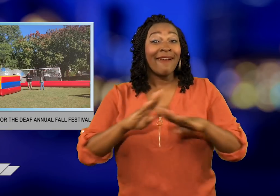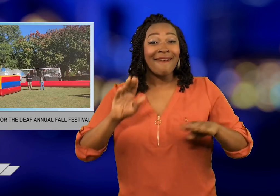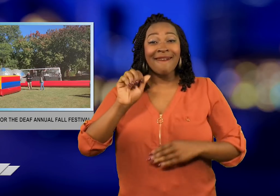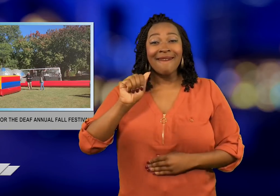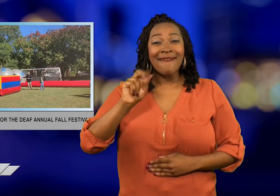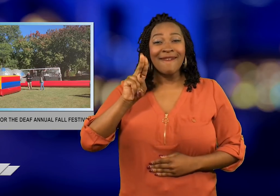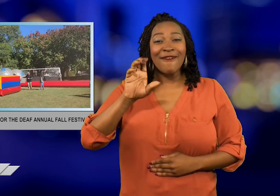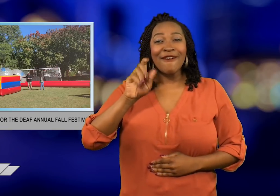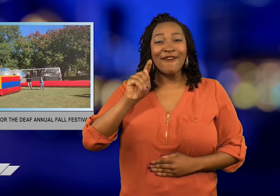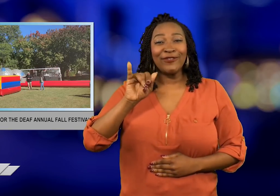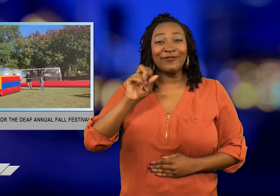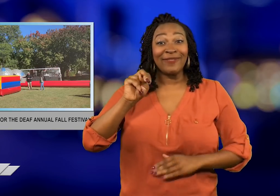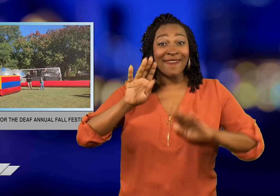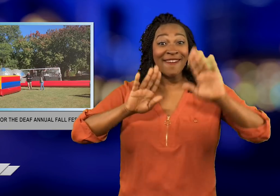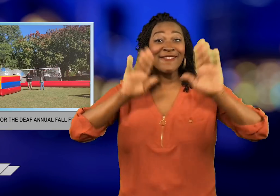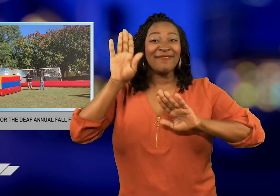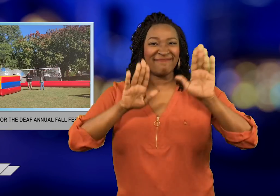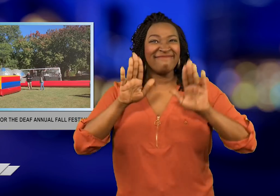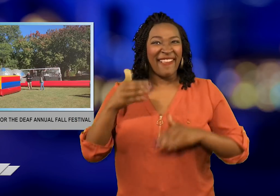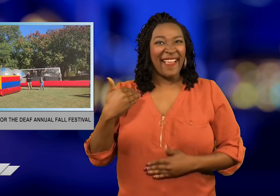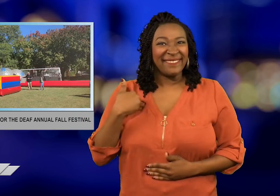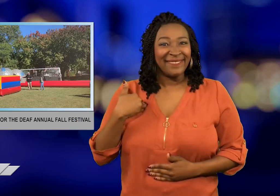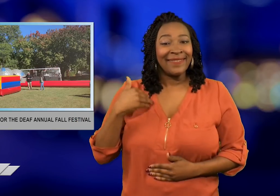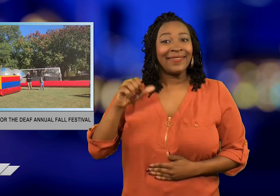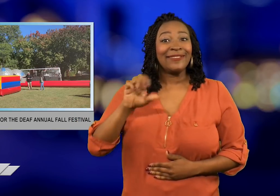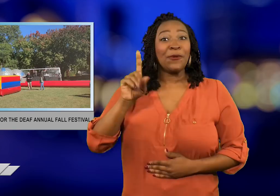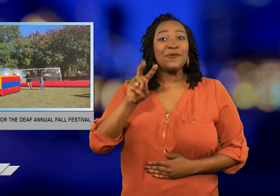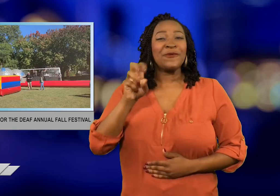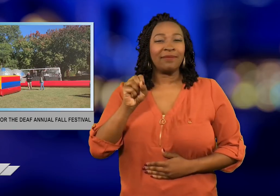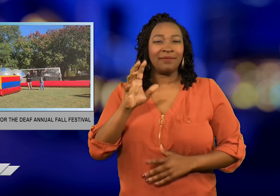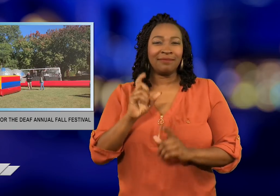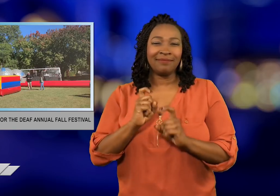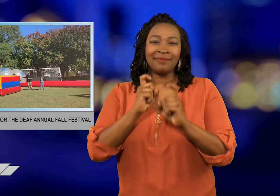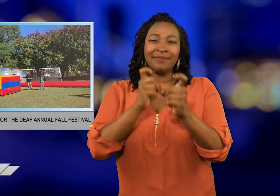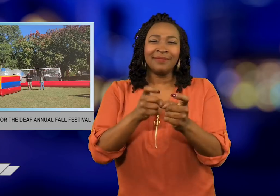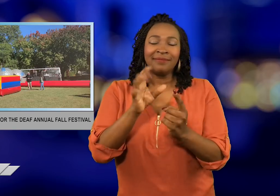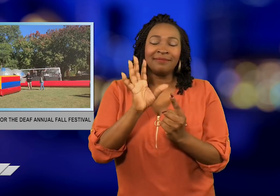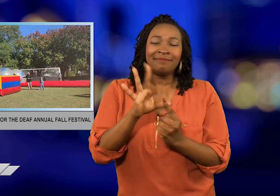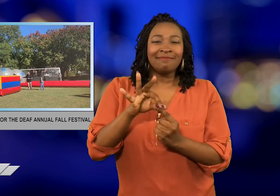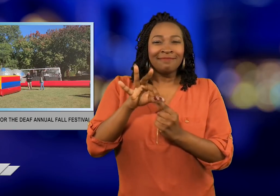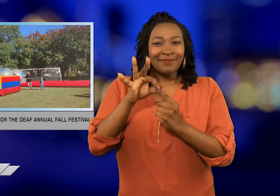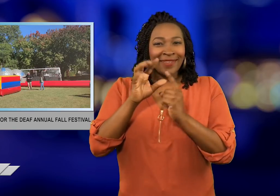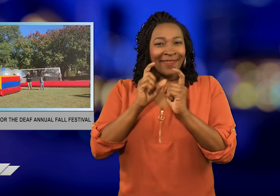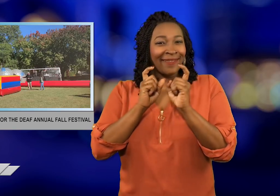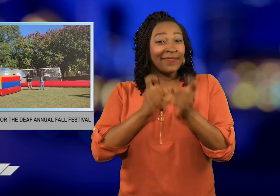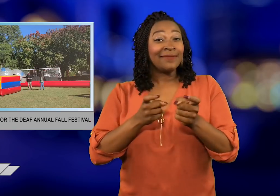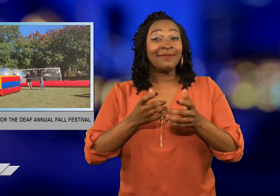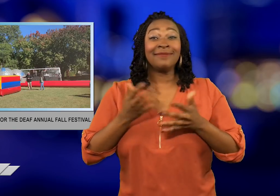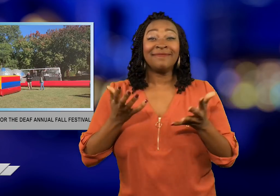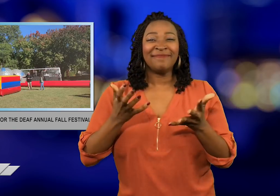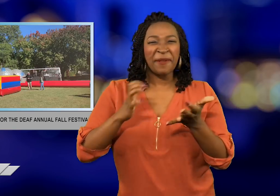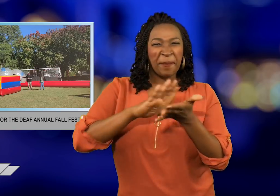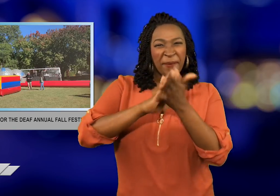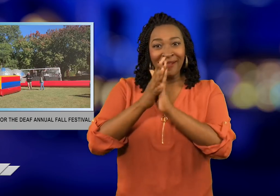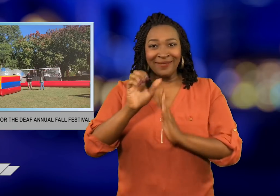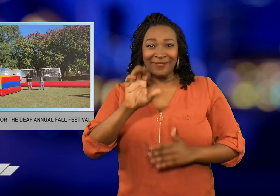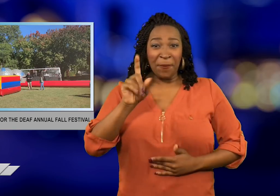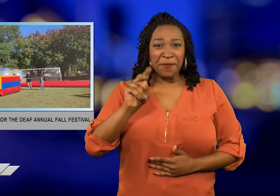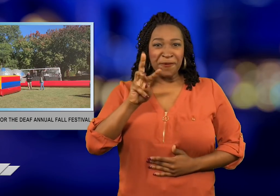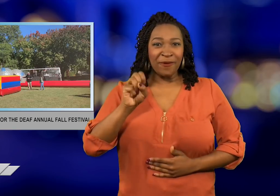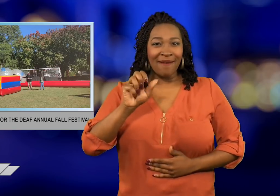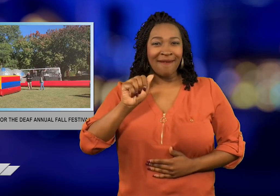There was also a silent auction and Sign1News donated a special gift: become a Sign1News